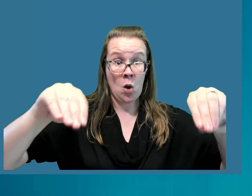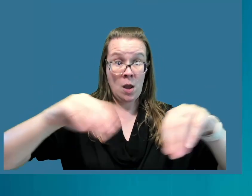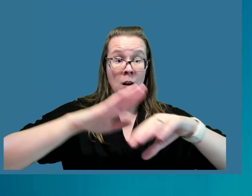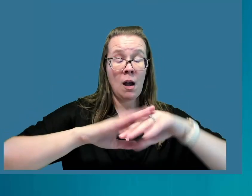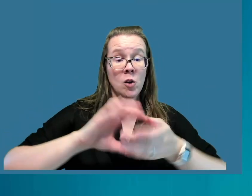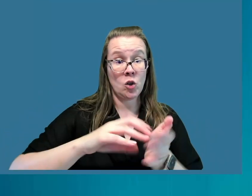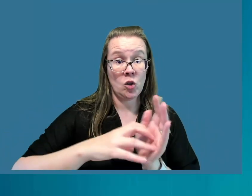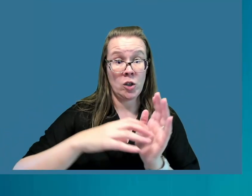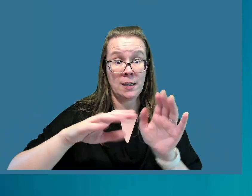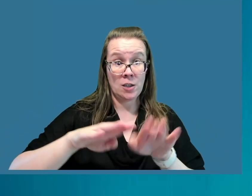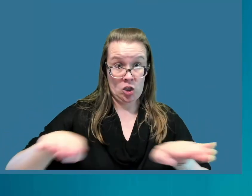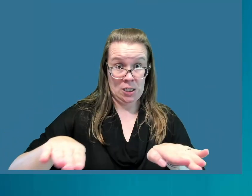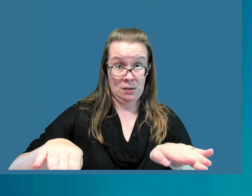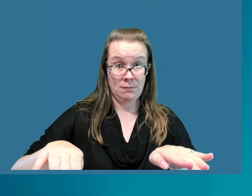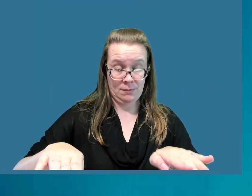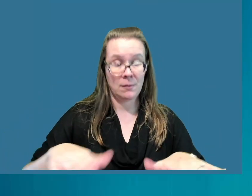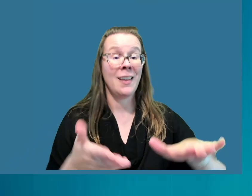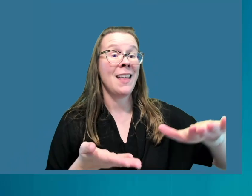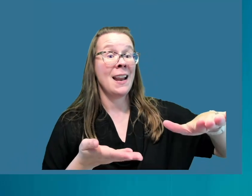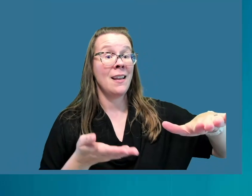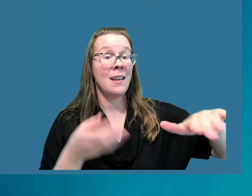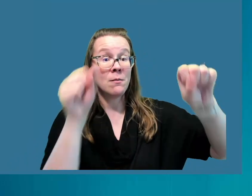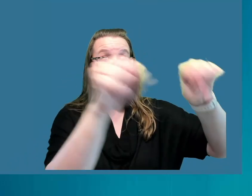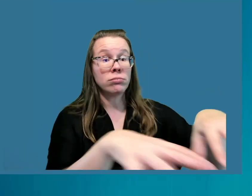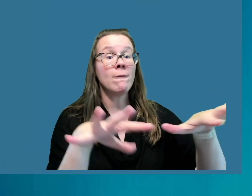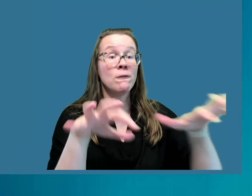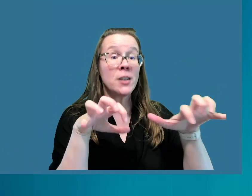you are pressed for time, you can set them on the tray (as if you're going to bake them) and just